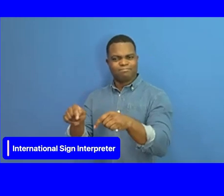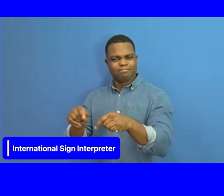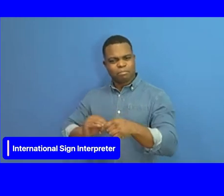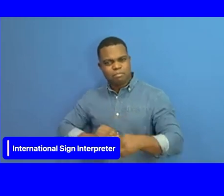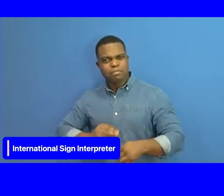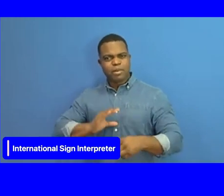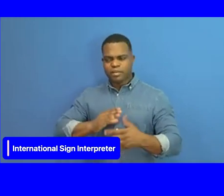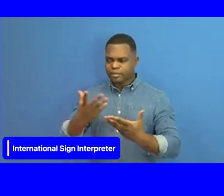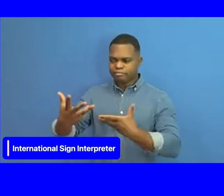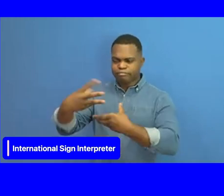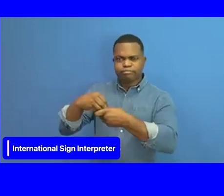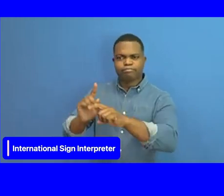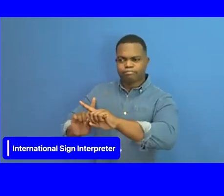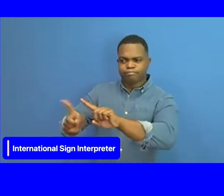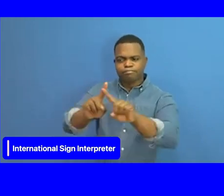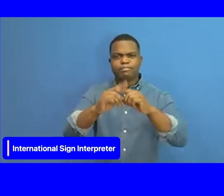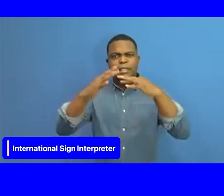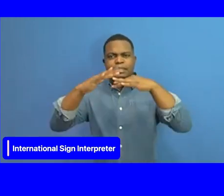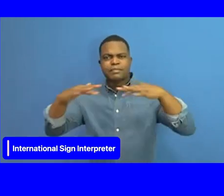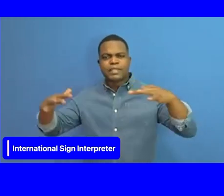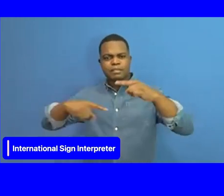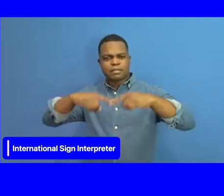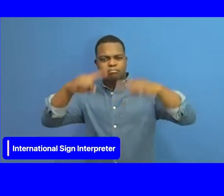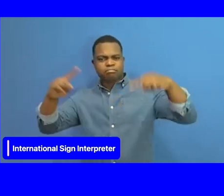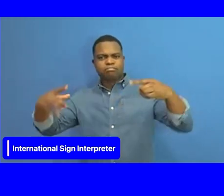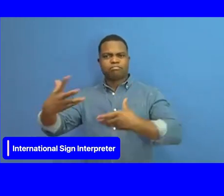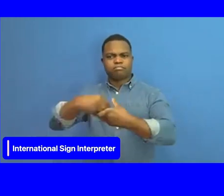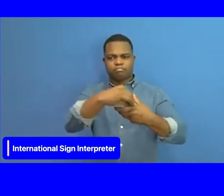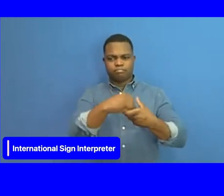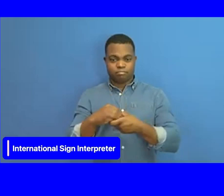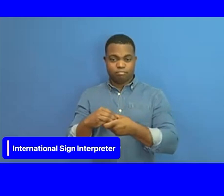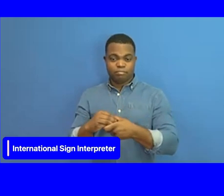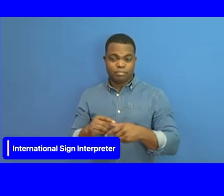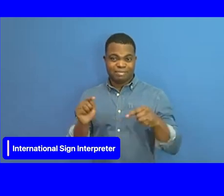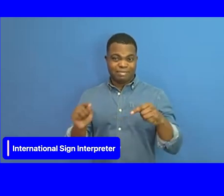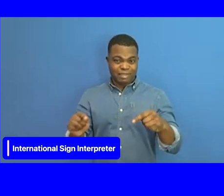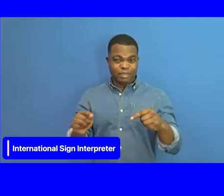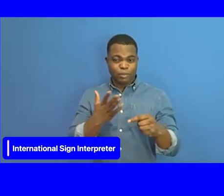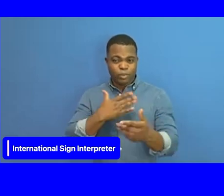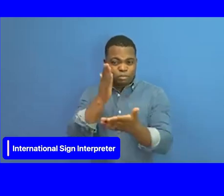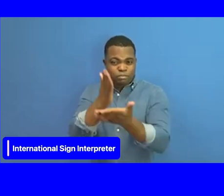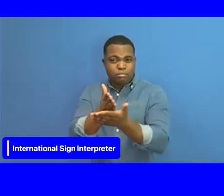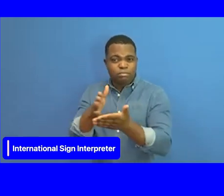and expresses themselves, a community that leverages this emotional intelligence